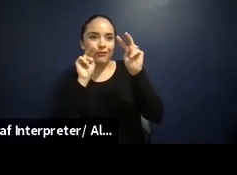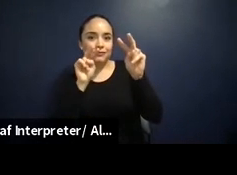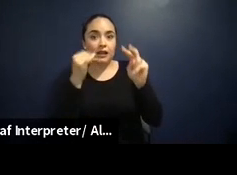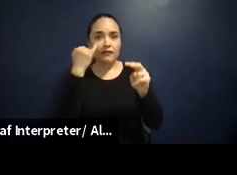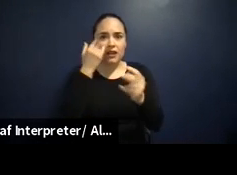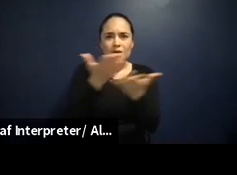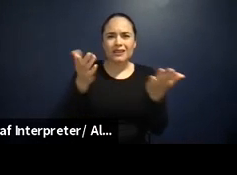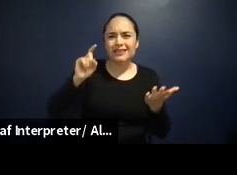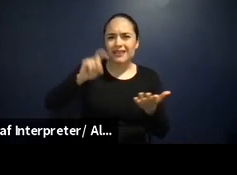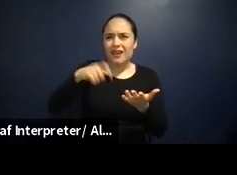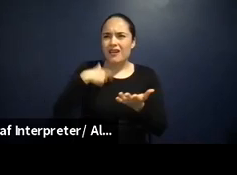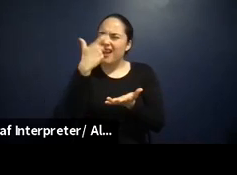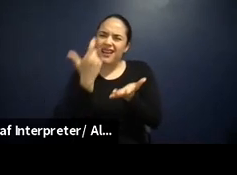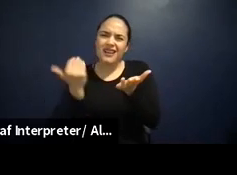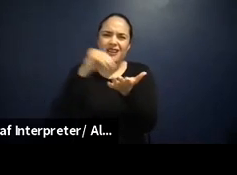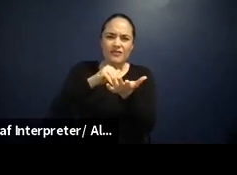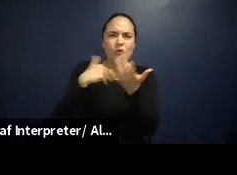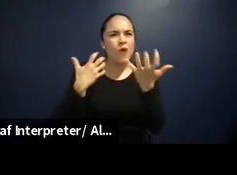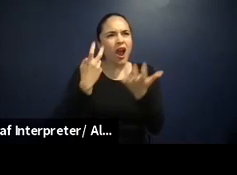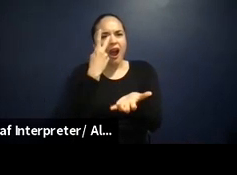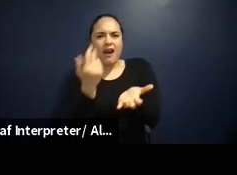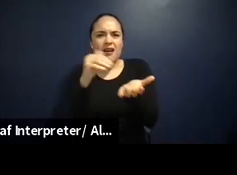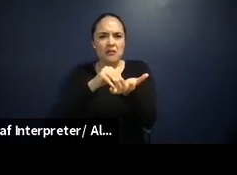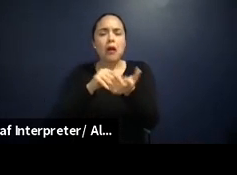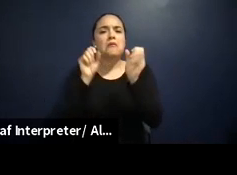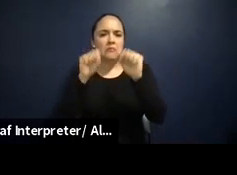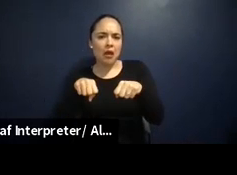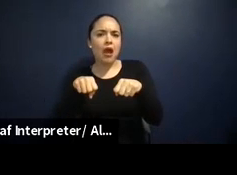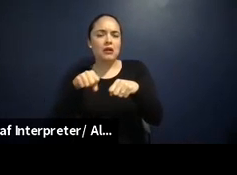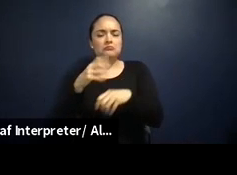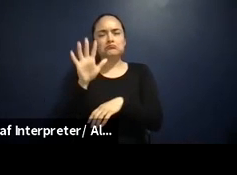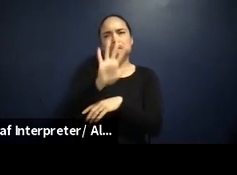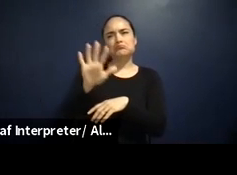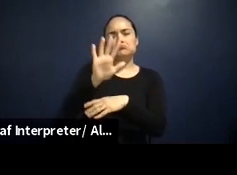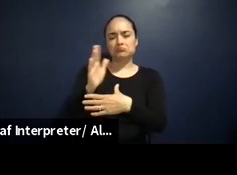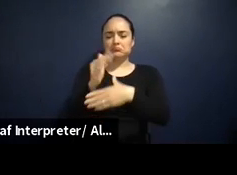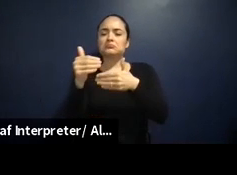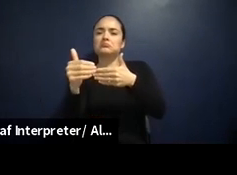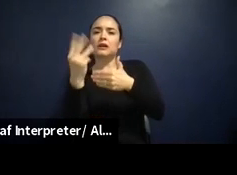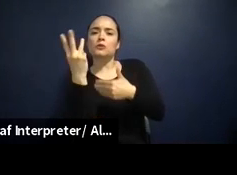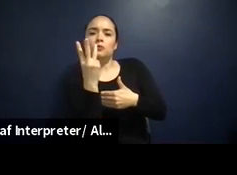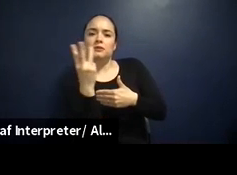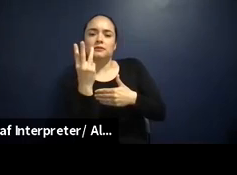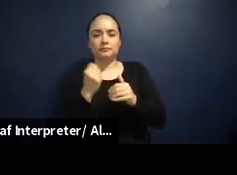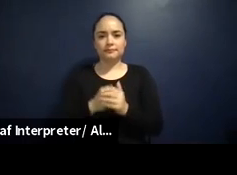hopefully by Wednesday. So, welcome everybody. I don't know about you, Kim, but I am